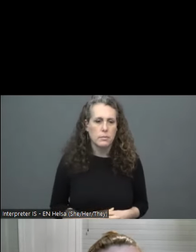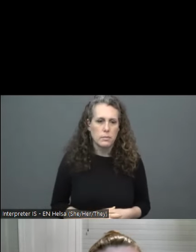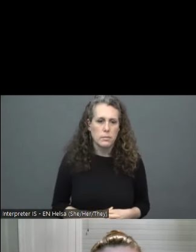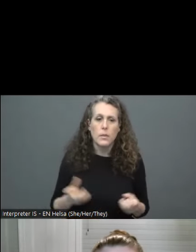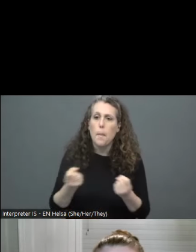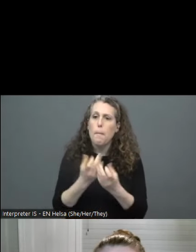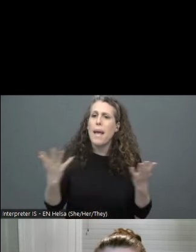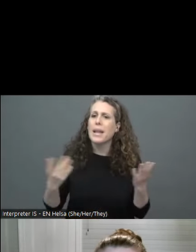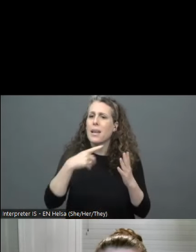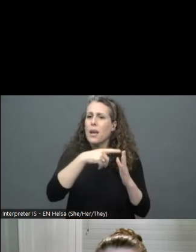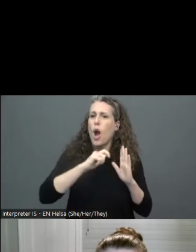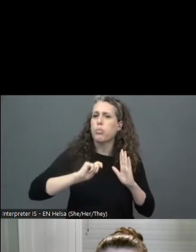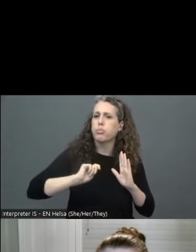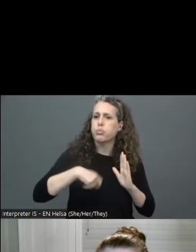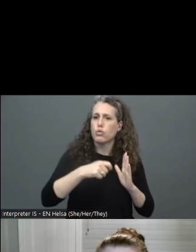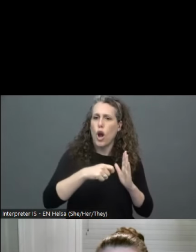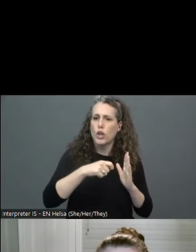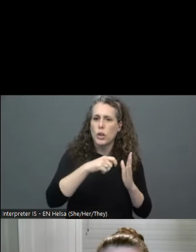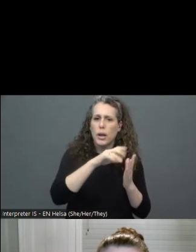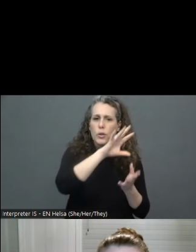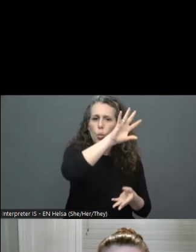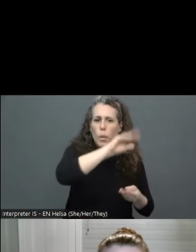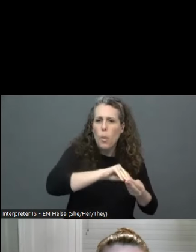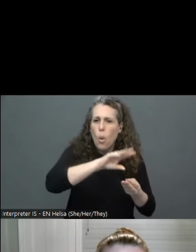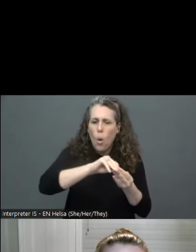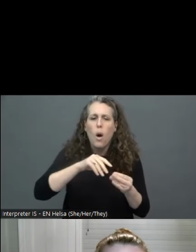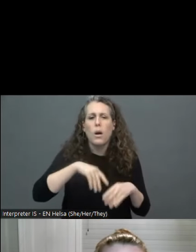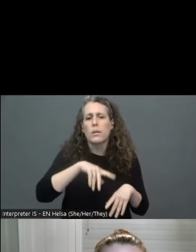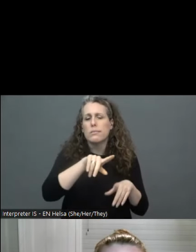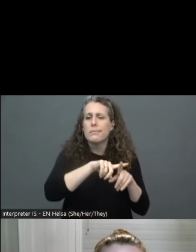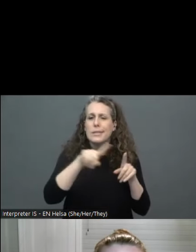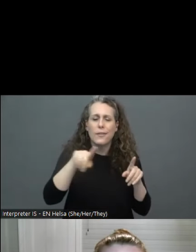case studies and evaluations of the different technical support mechanisms.